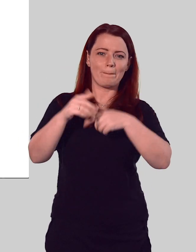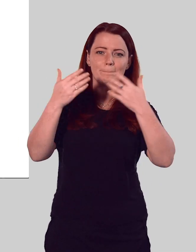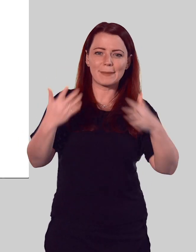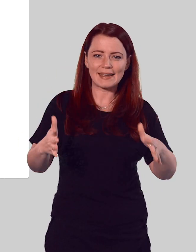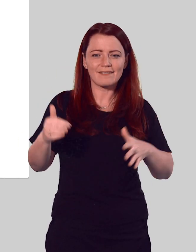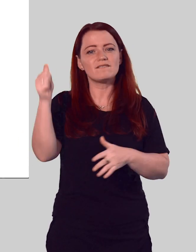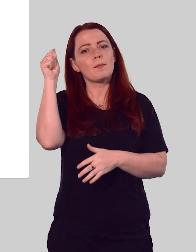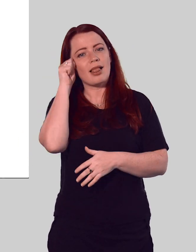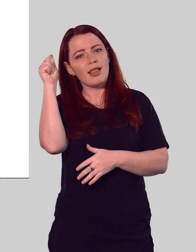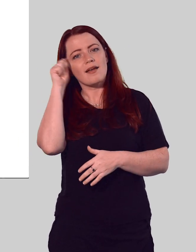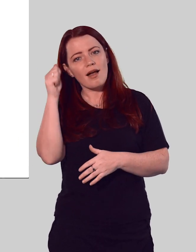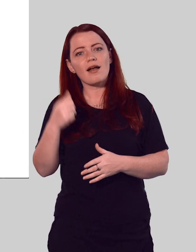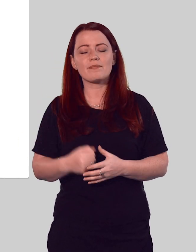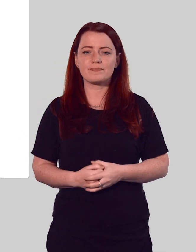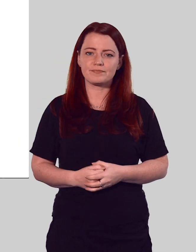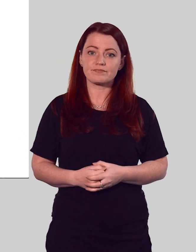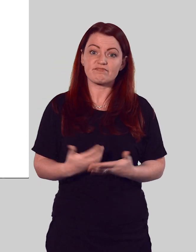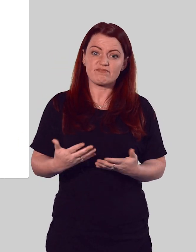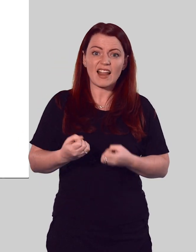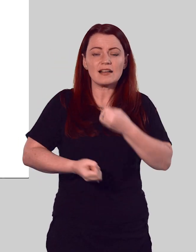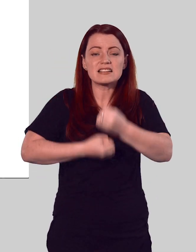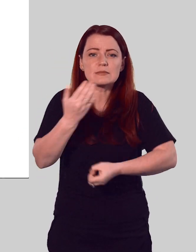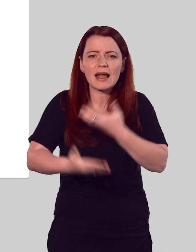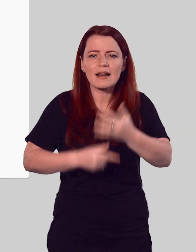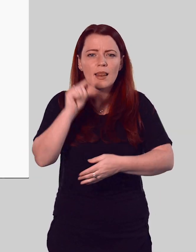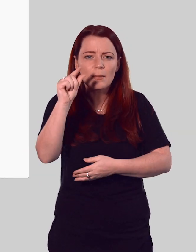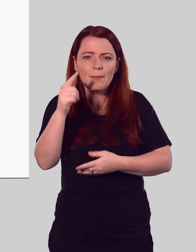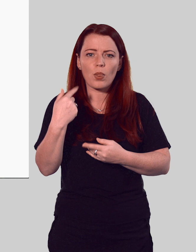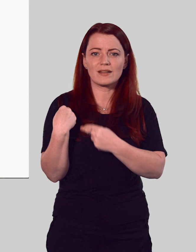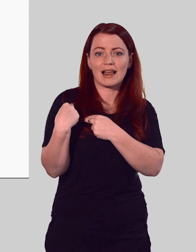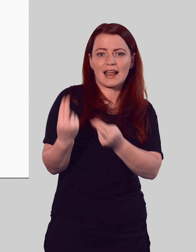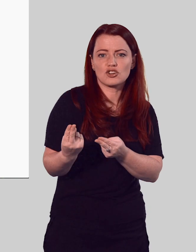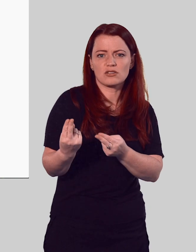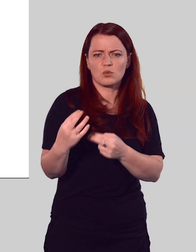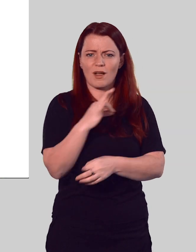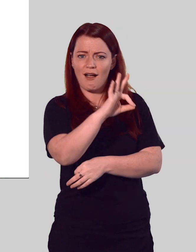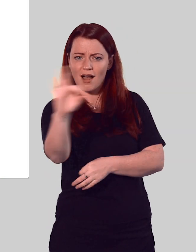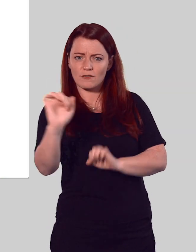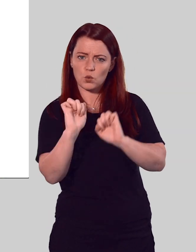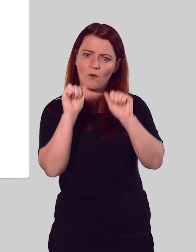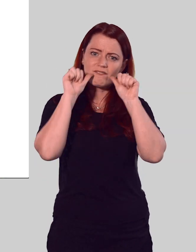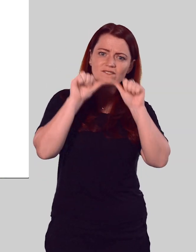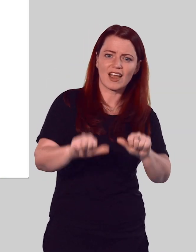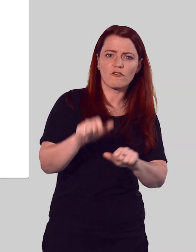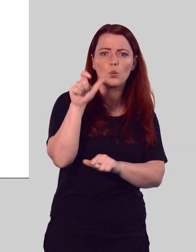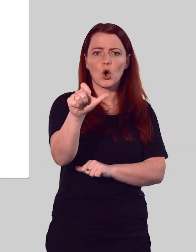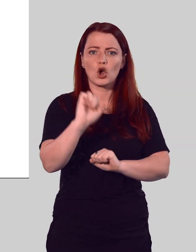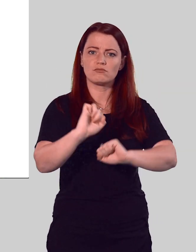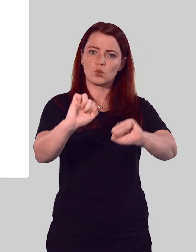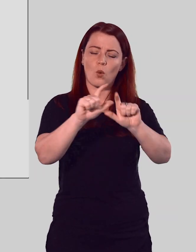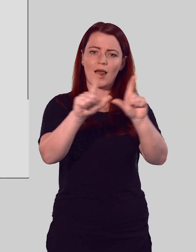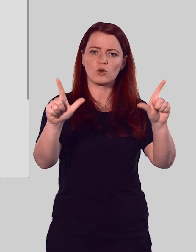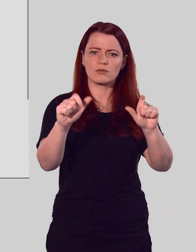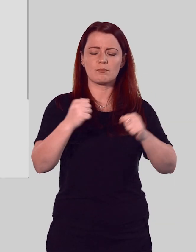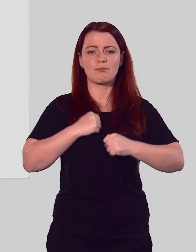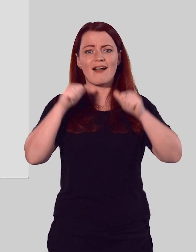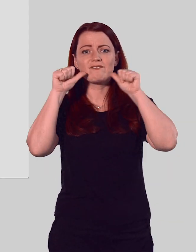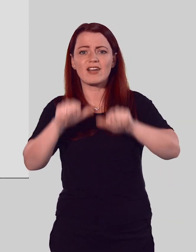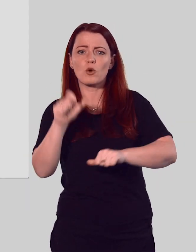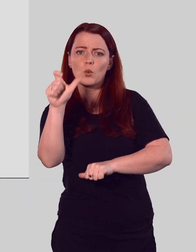You're then told a little about The Delegation, asked for your favourite word in your language, my favourite word in English is 'elbow', and will encourage you